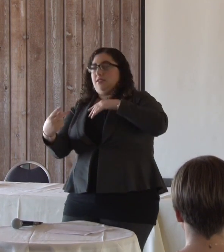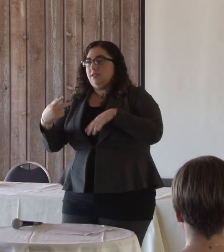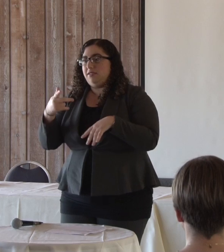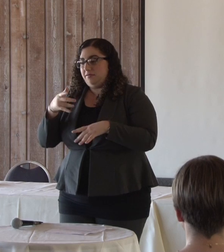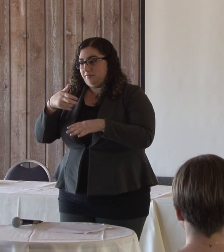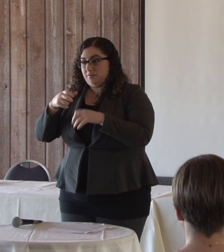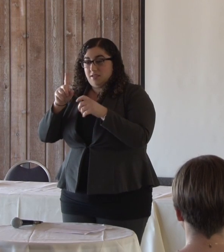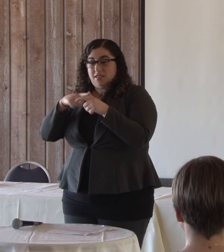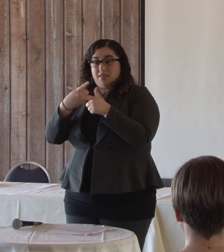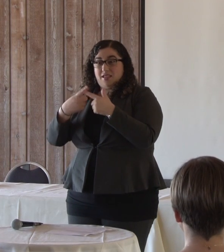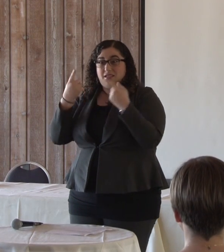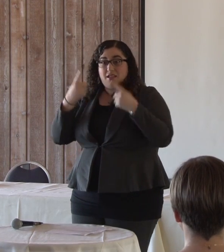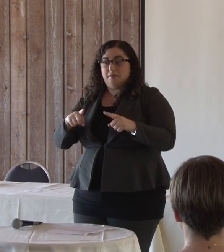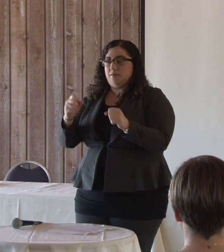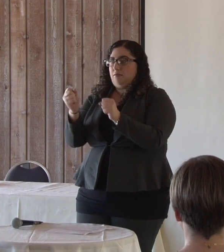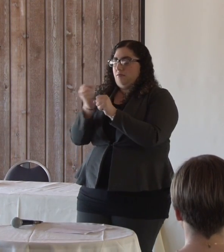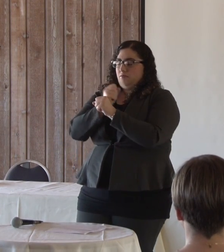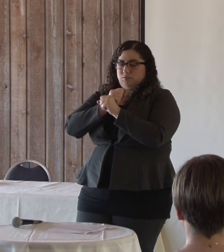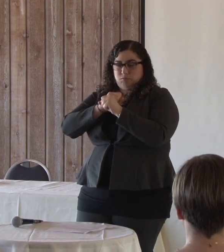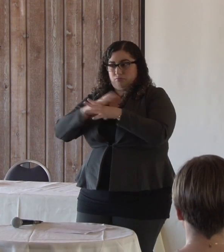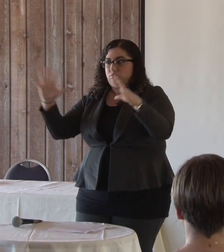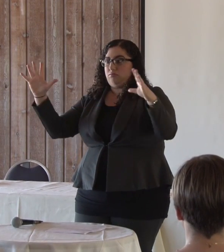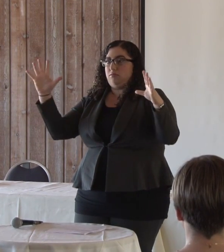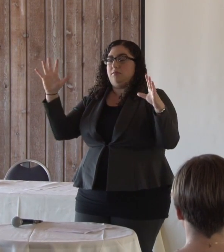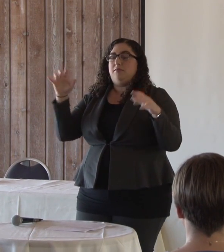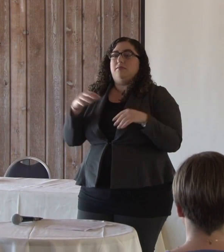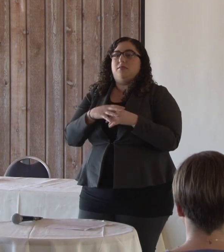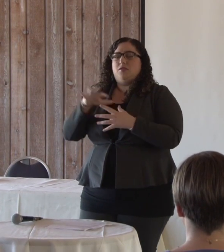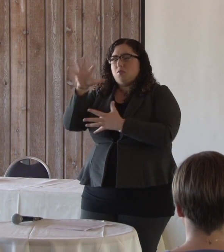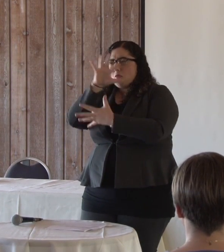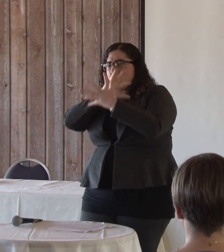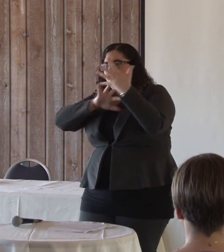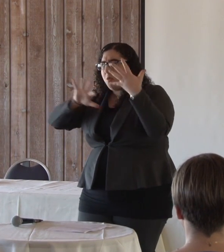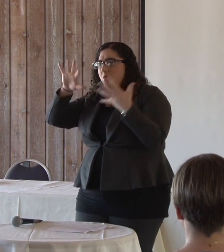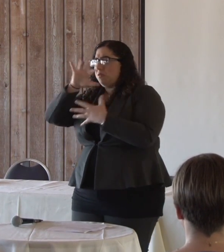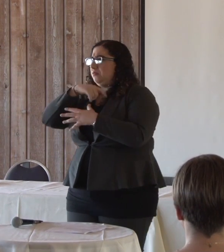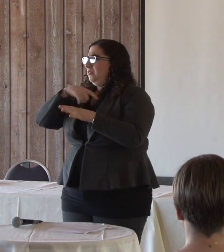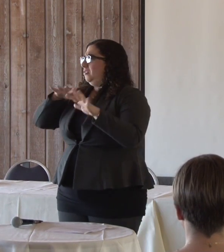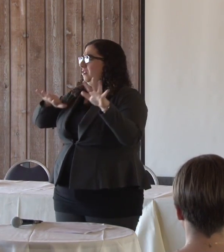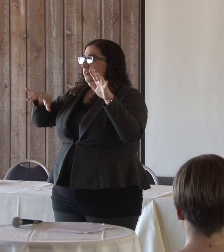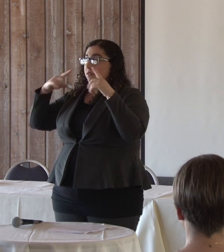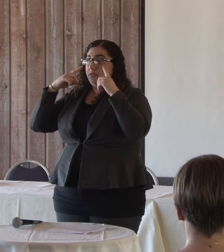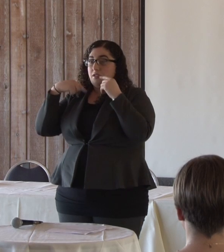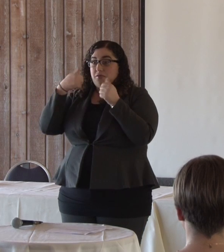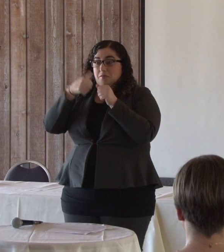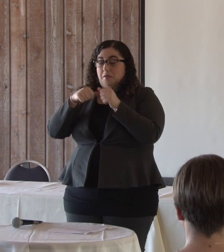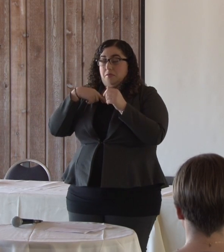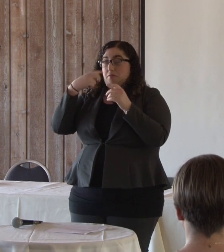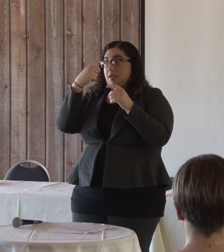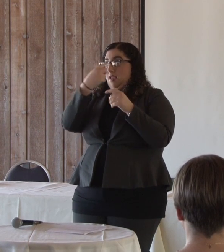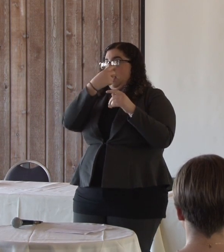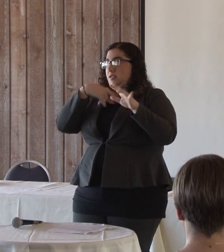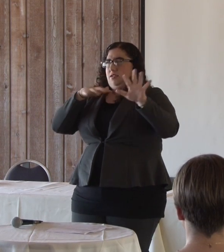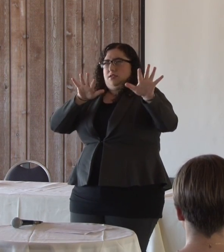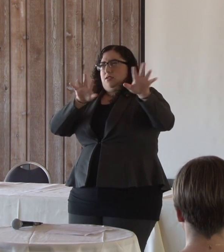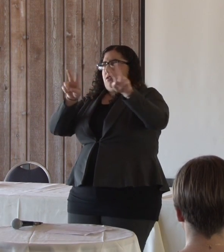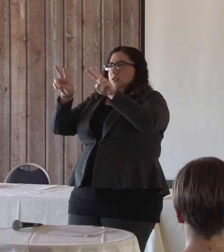The dad grabbed her leg and pulled her under the table with him. And then there was a massive. Explosion.